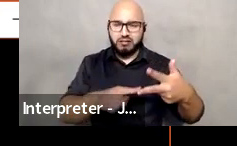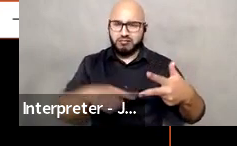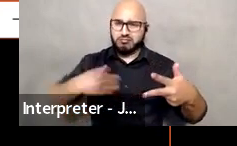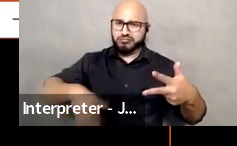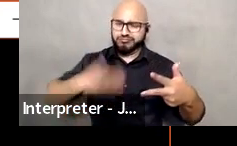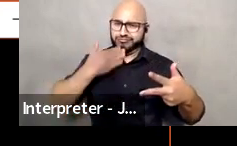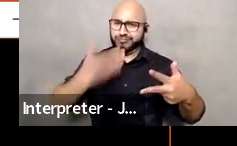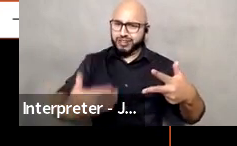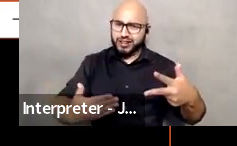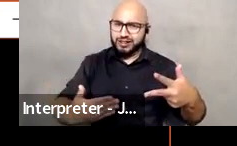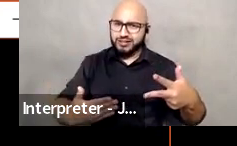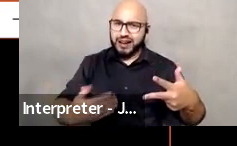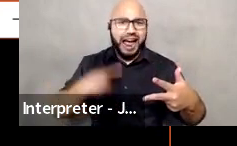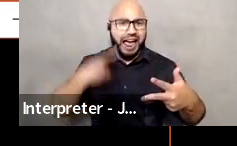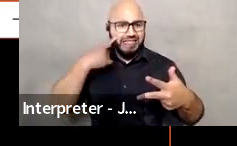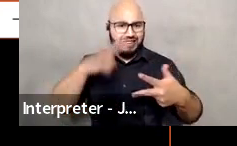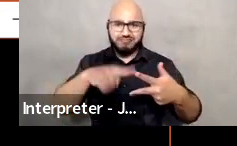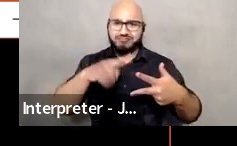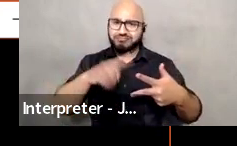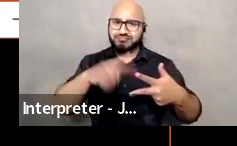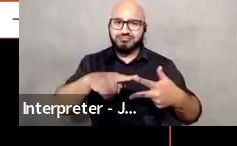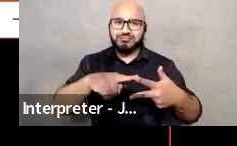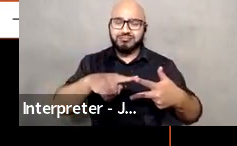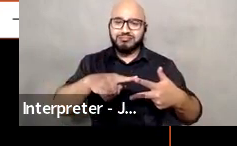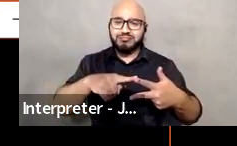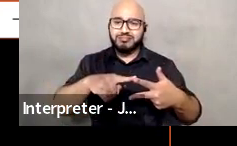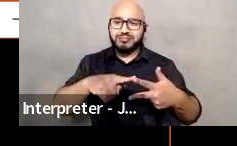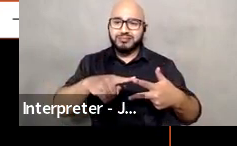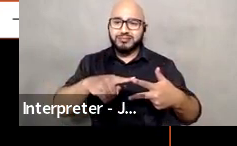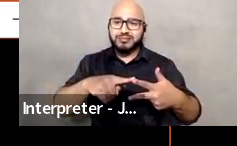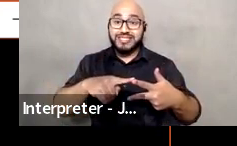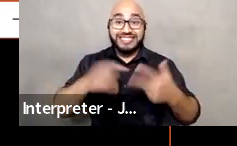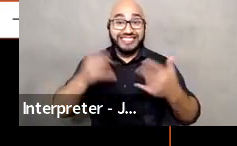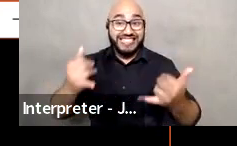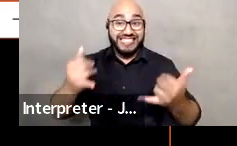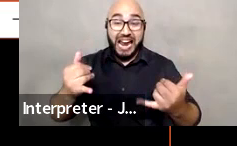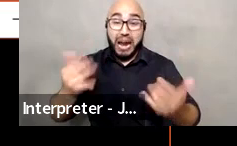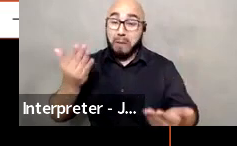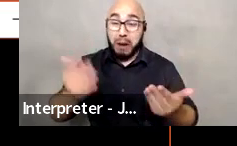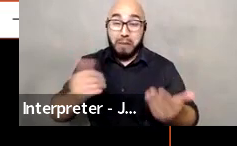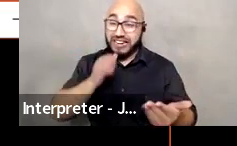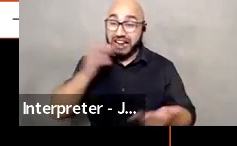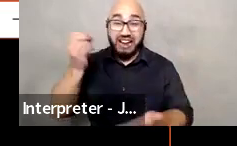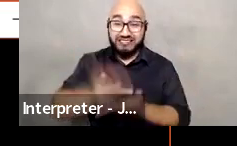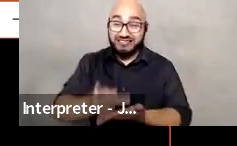I think the 14th. Amendment probably. Wouldn't even be passed today. I mean, it's a. Radical statement.